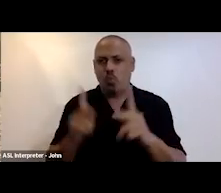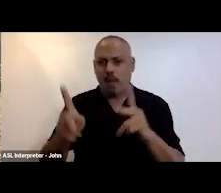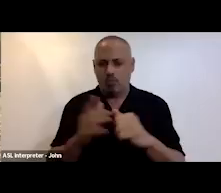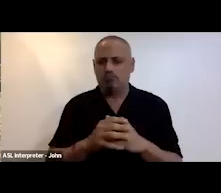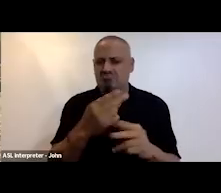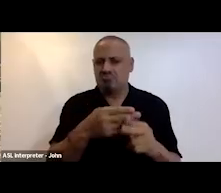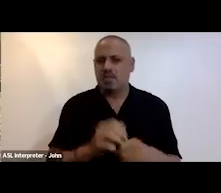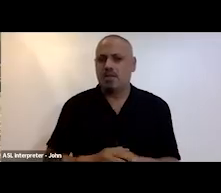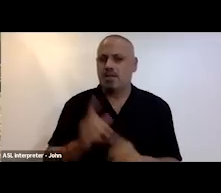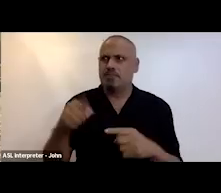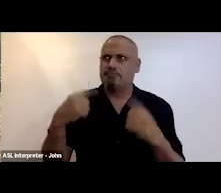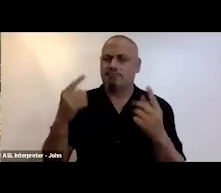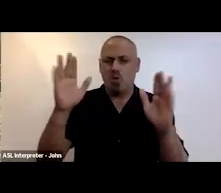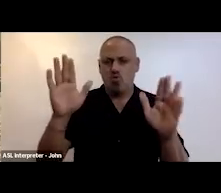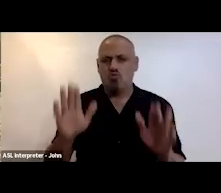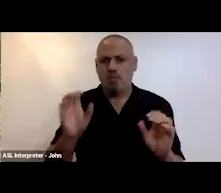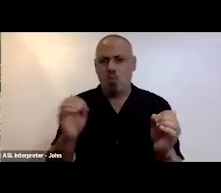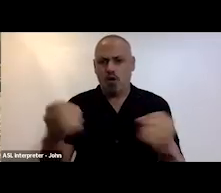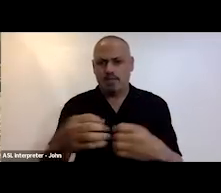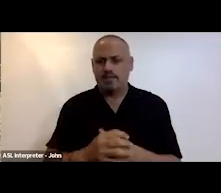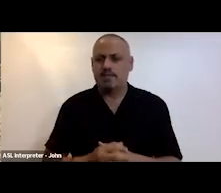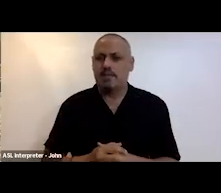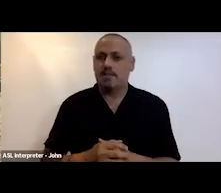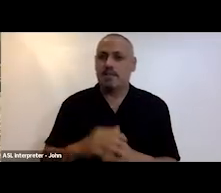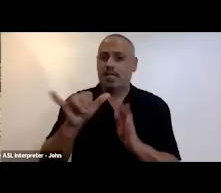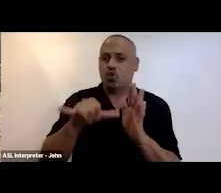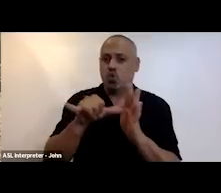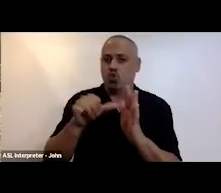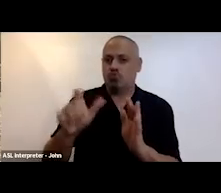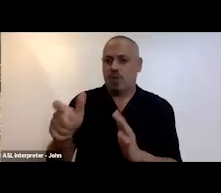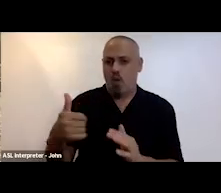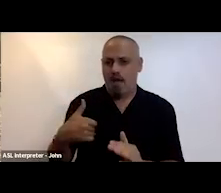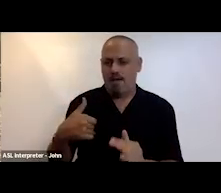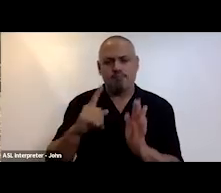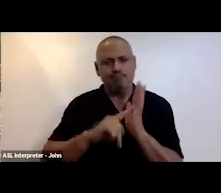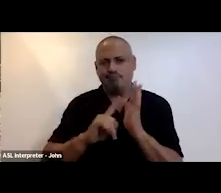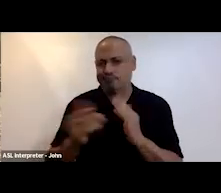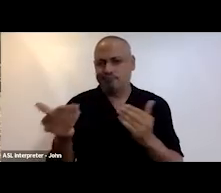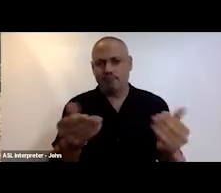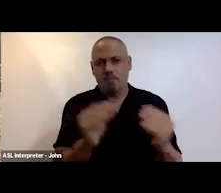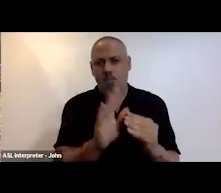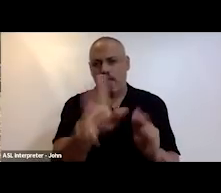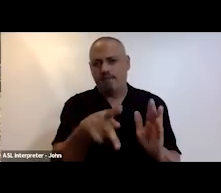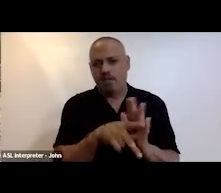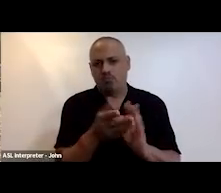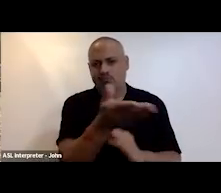They have an incredible organization and a YouTube channel, and I hope you can check out more of their videos.